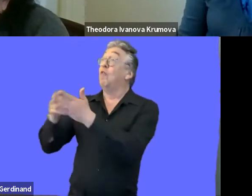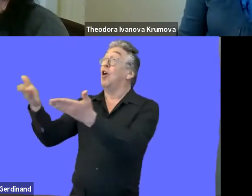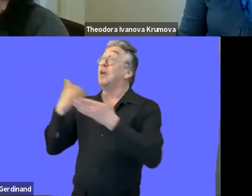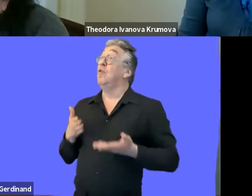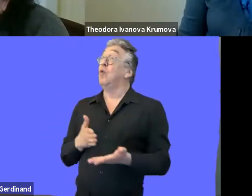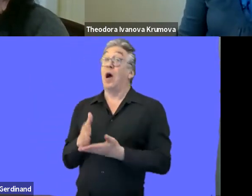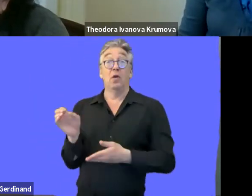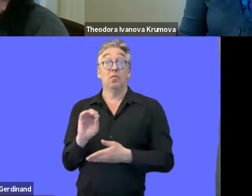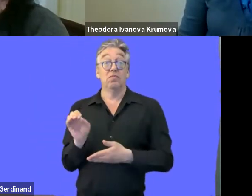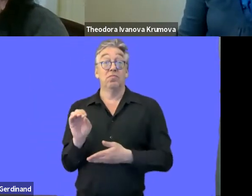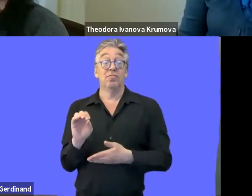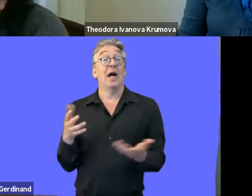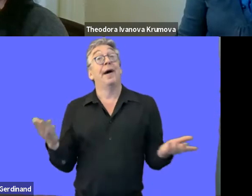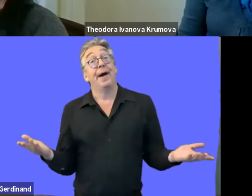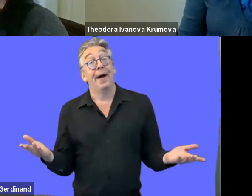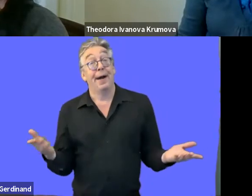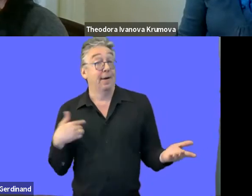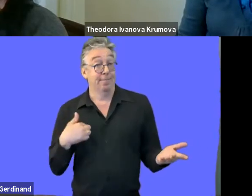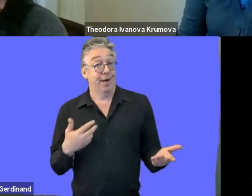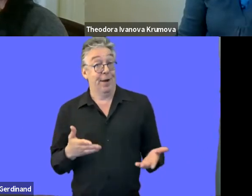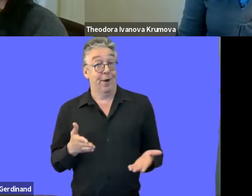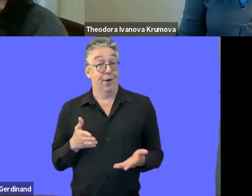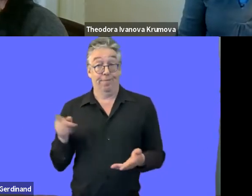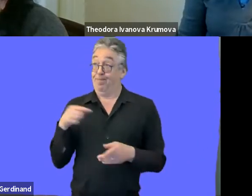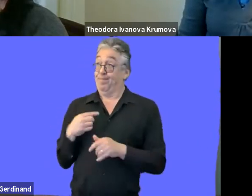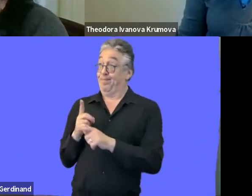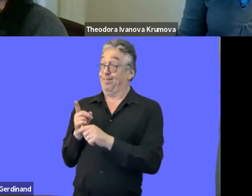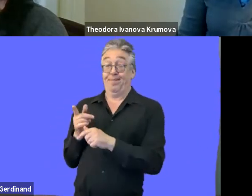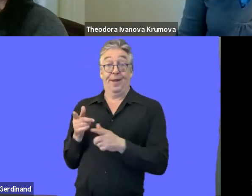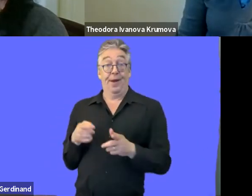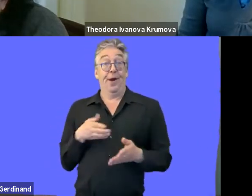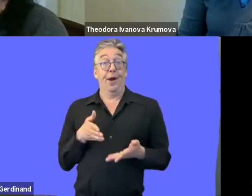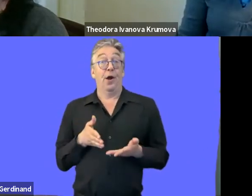to be out of so-called razione material.